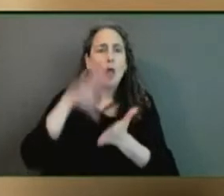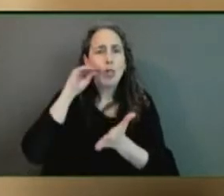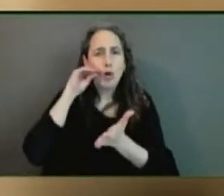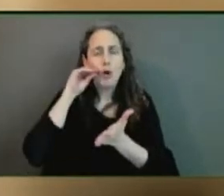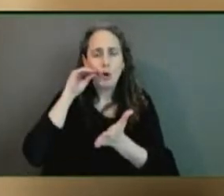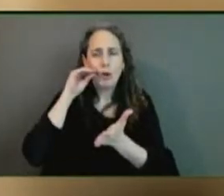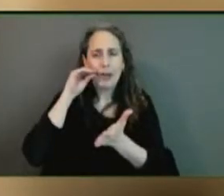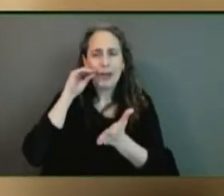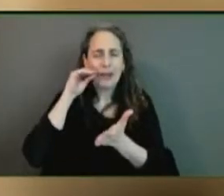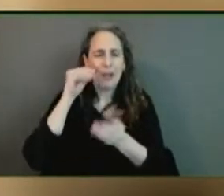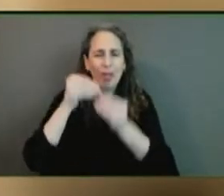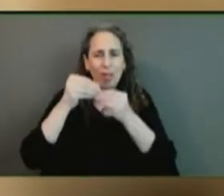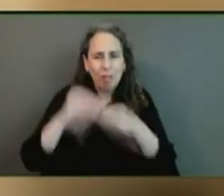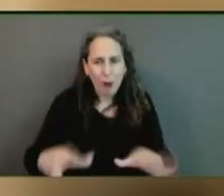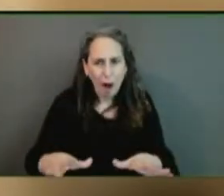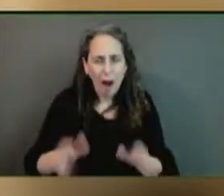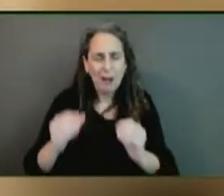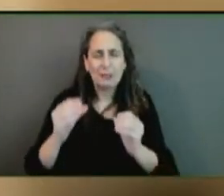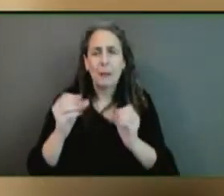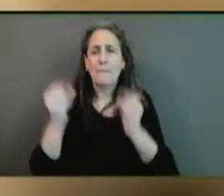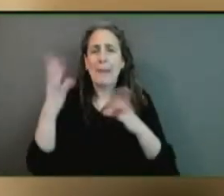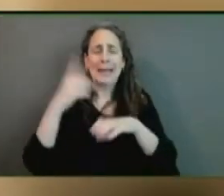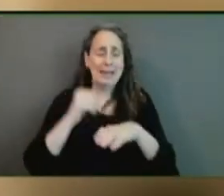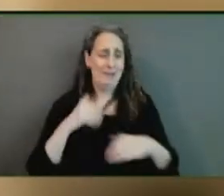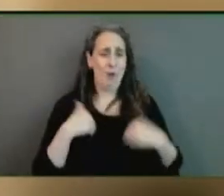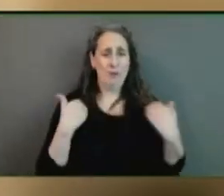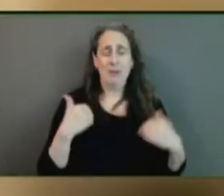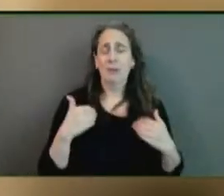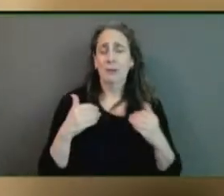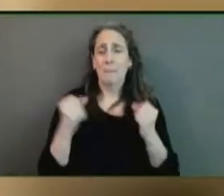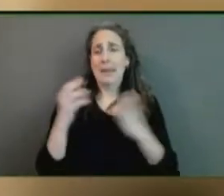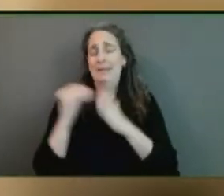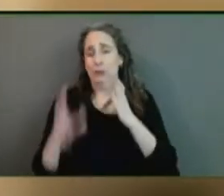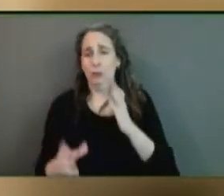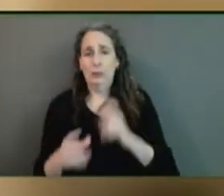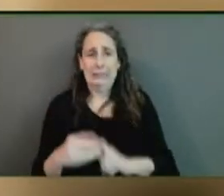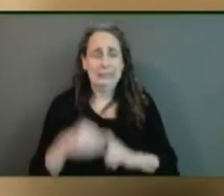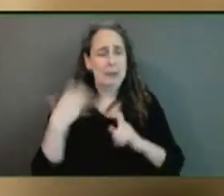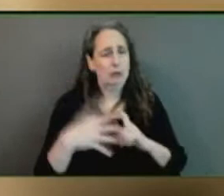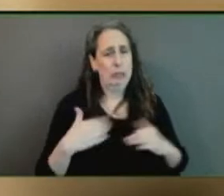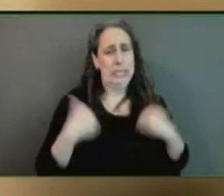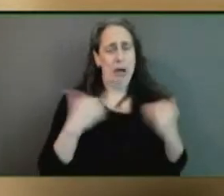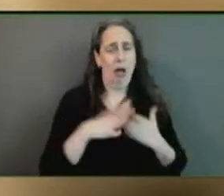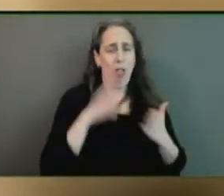deep and impacting learning loss that many of our students,